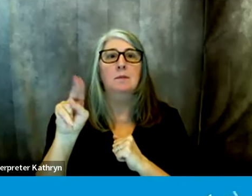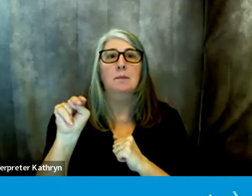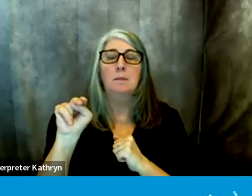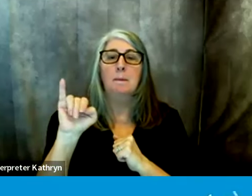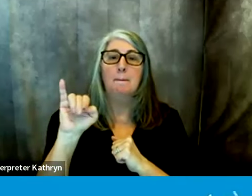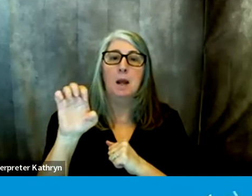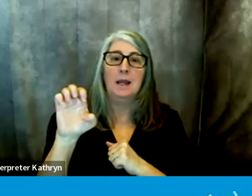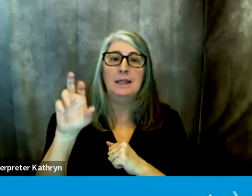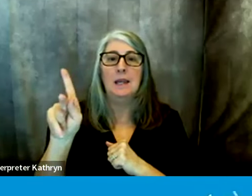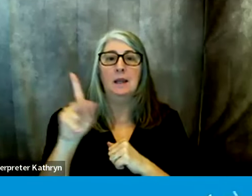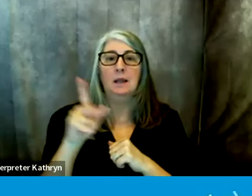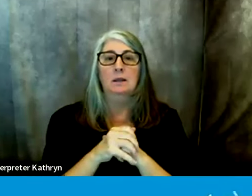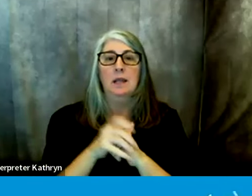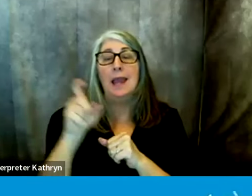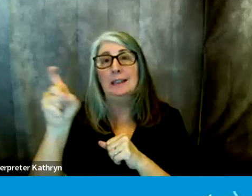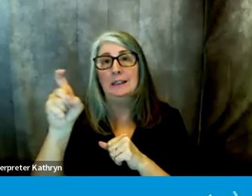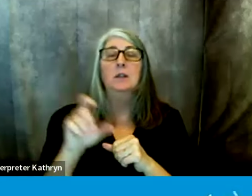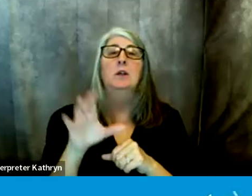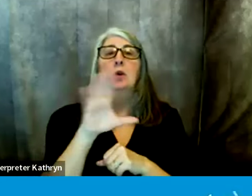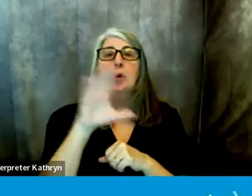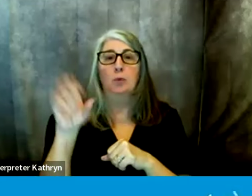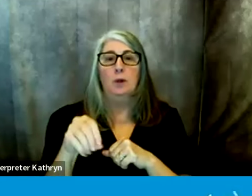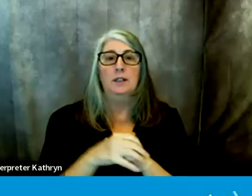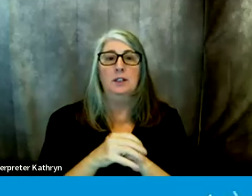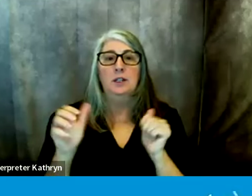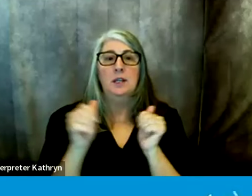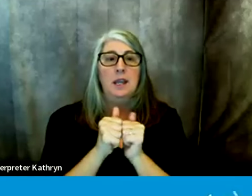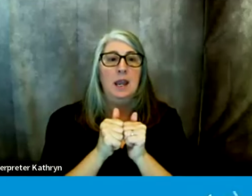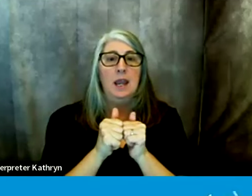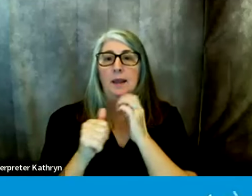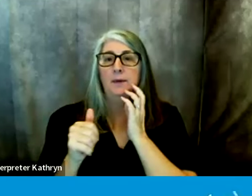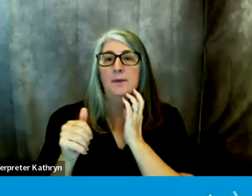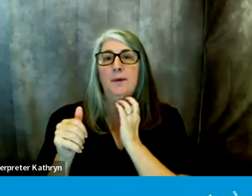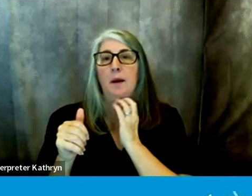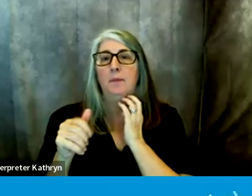and Parag Gad, PhD, is the CEO and Co-Founder.